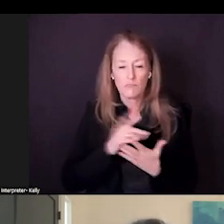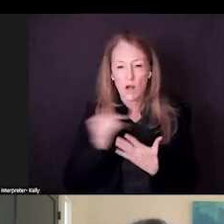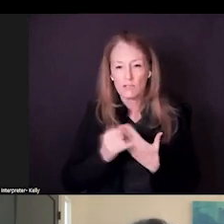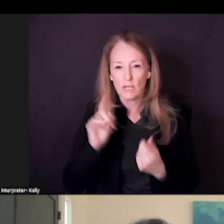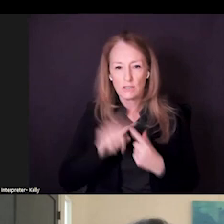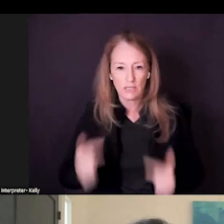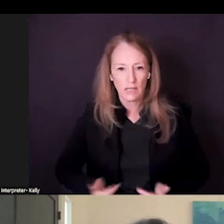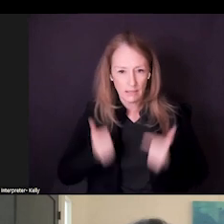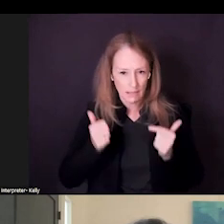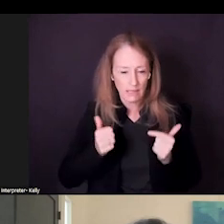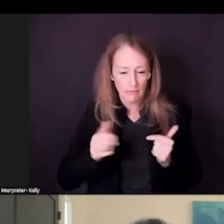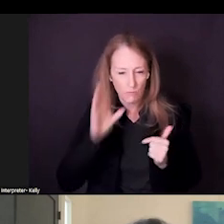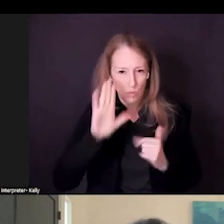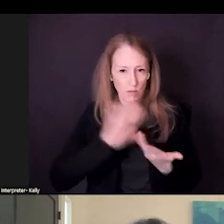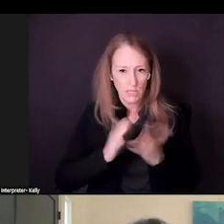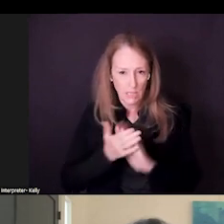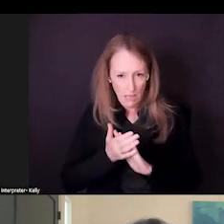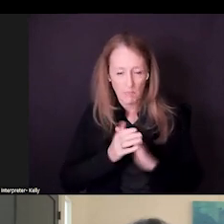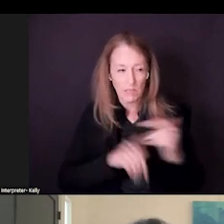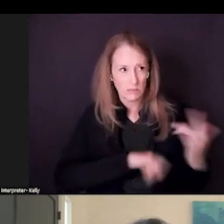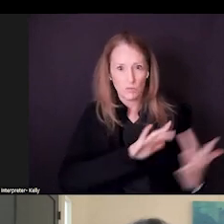COUNTRY AND THE WORLD AND LET THEM KNOW THAT THERE ARE OTHER